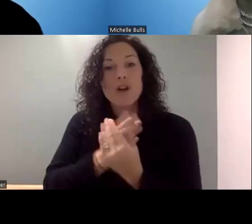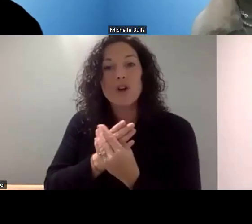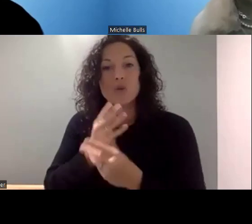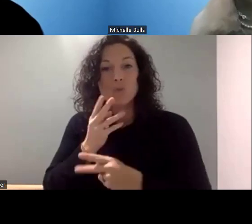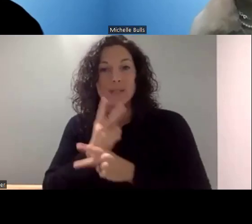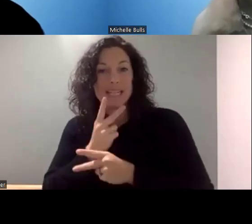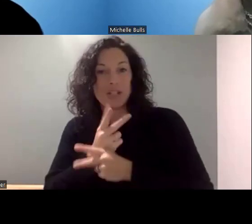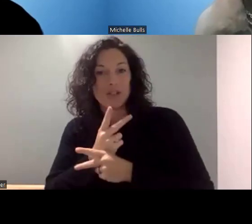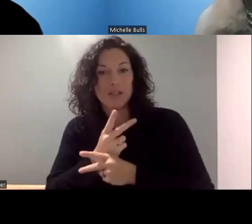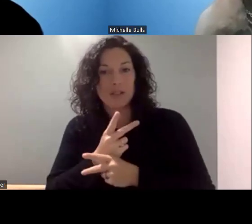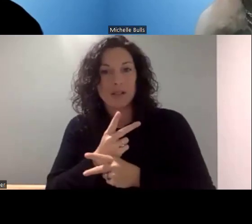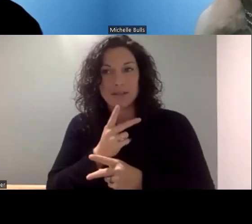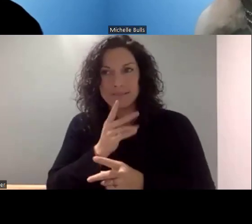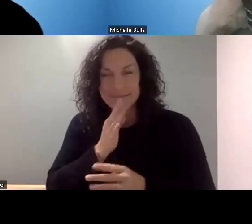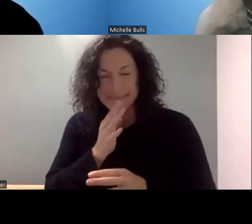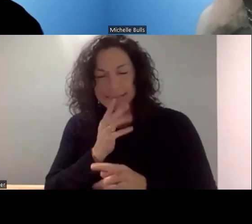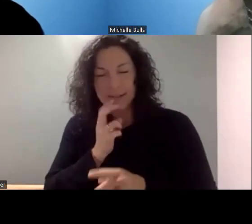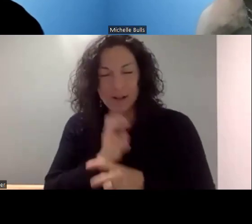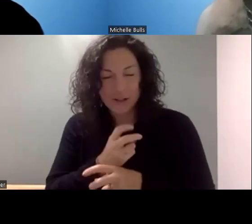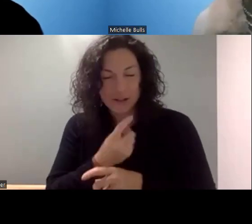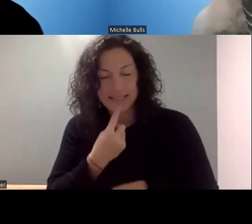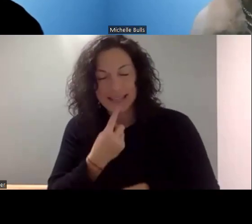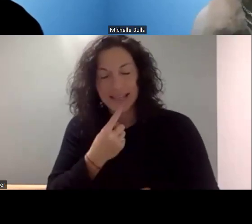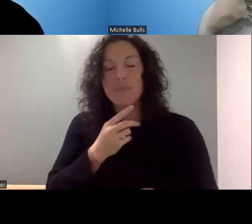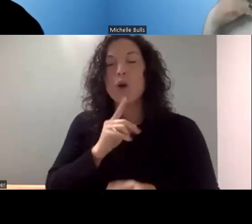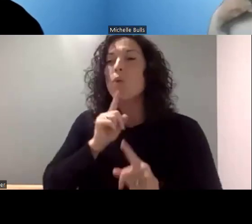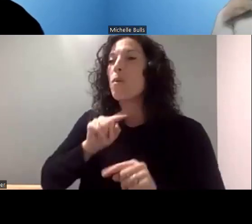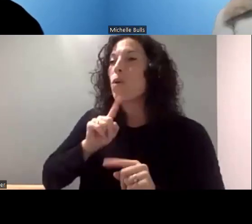easy for me to say, reporting and record retention.